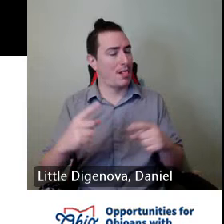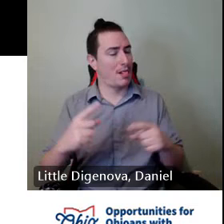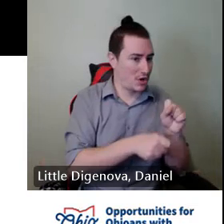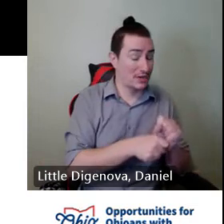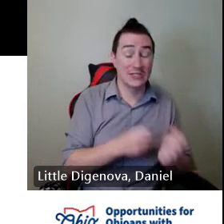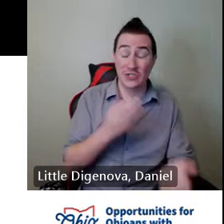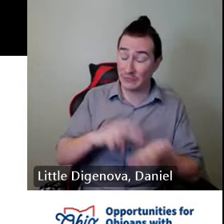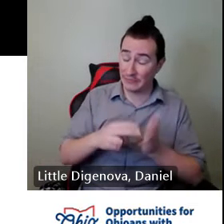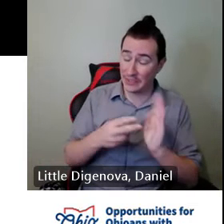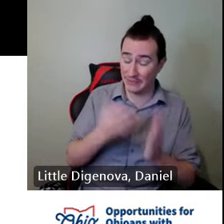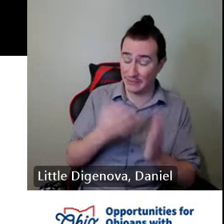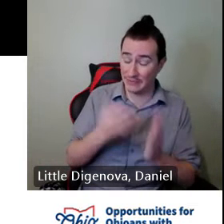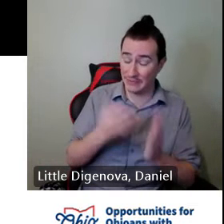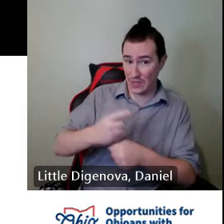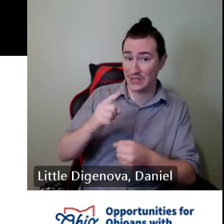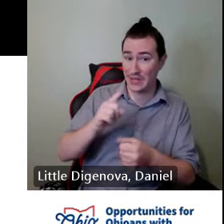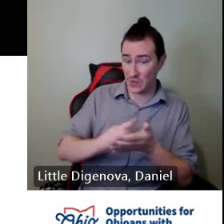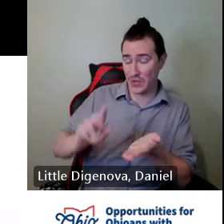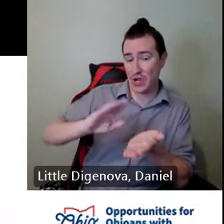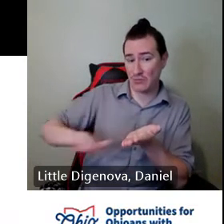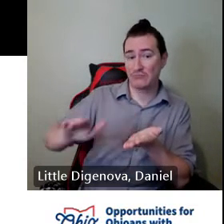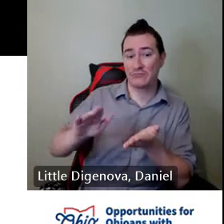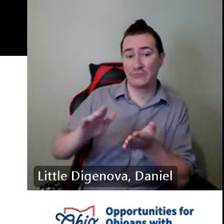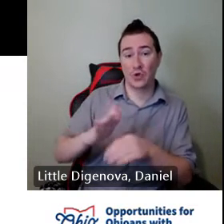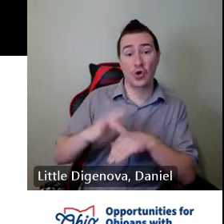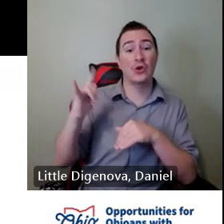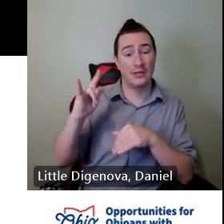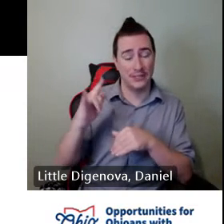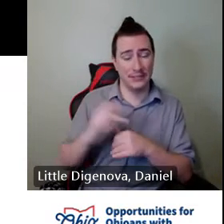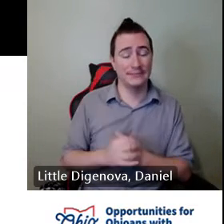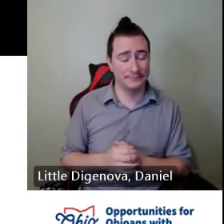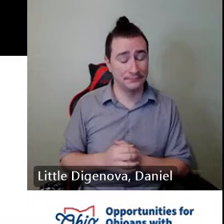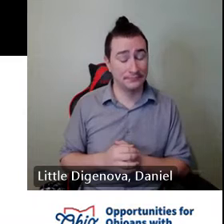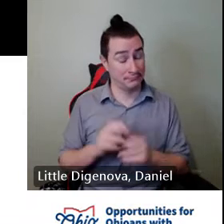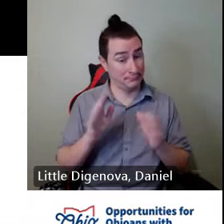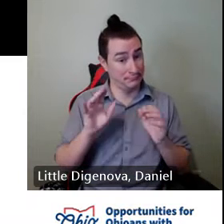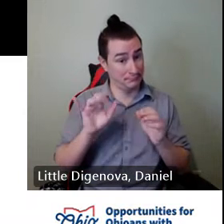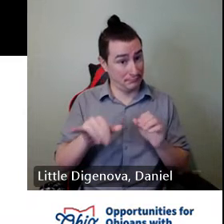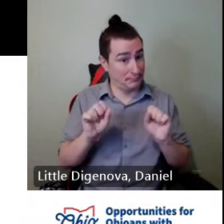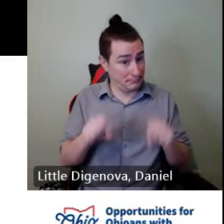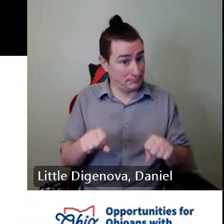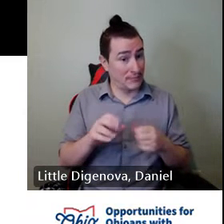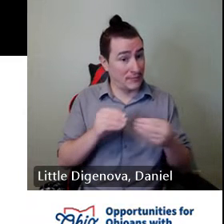make that time up on another day. It could be a flexible schedule in the form of modifying breaks.